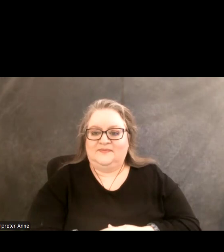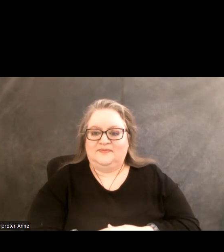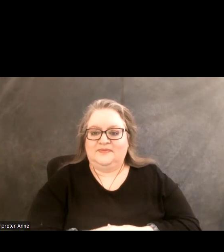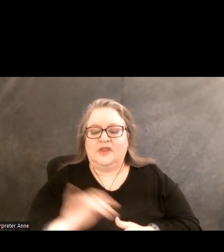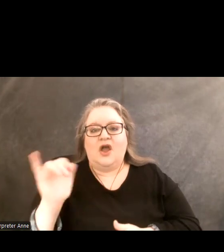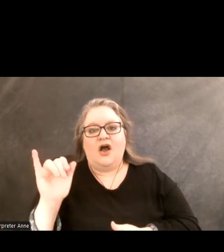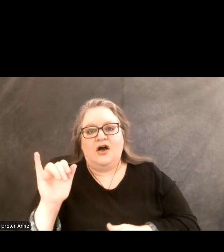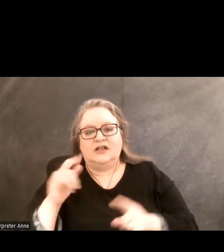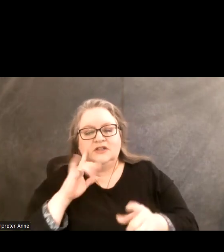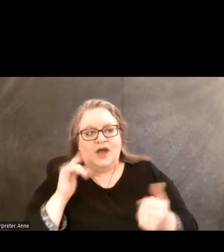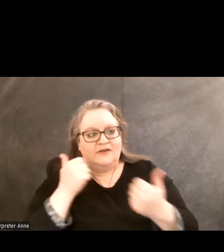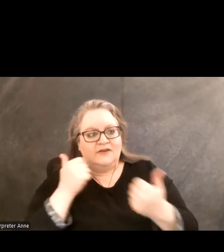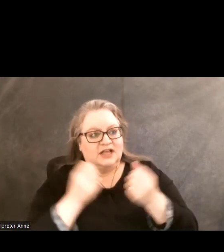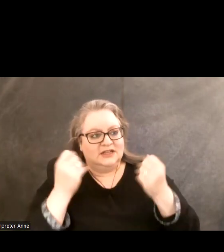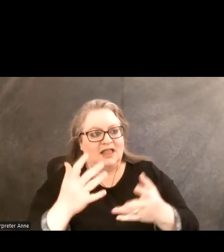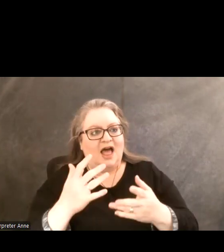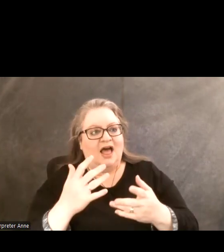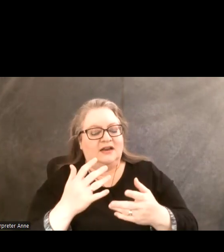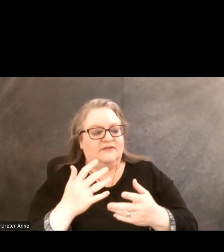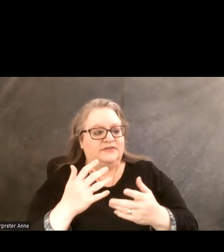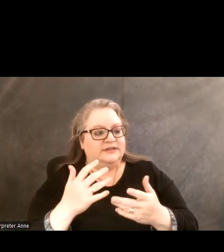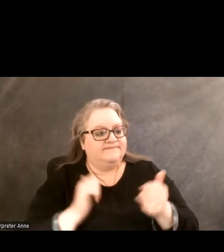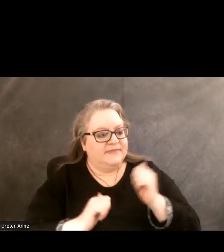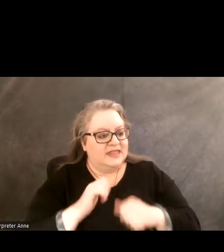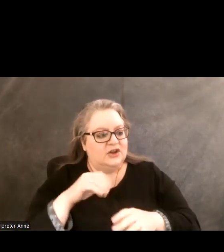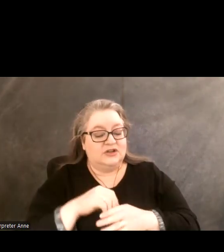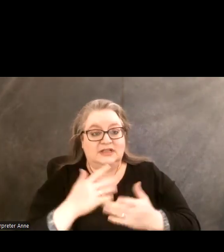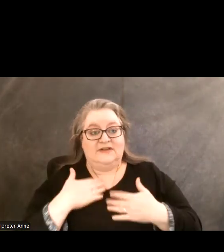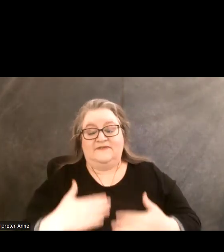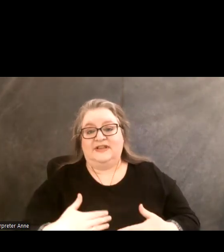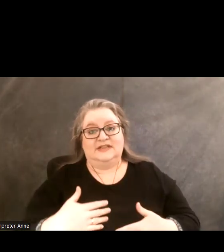a lot of theaters who are in physically inaccessible spaces,